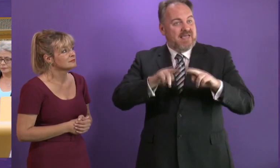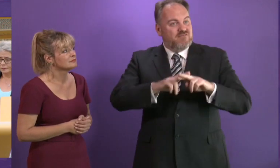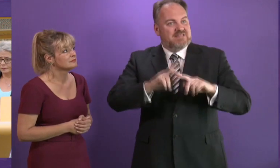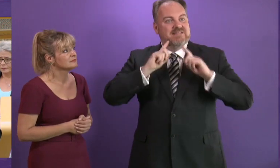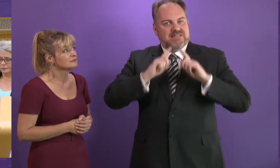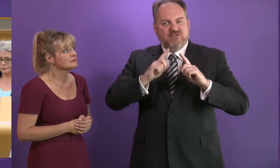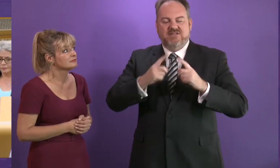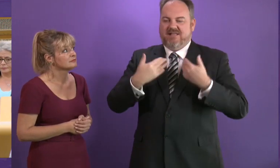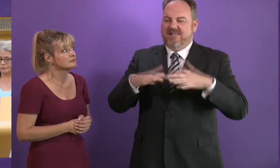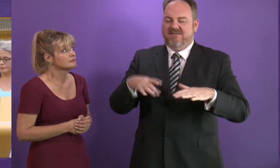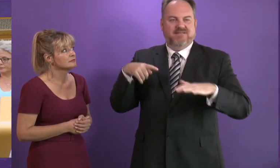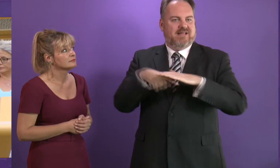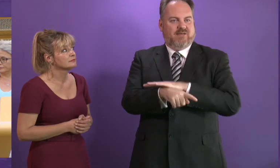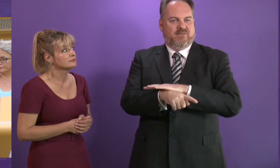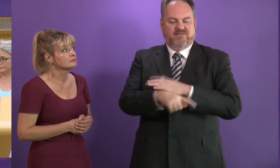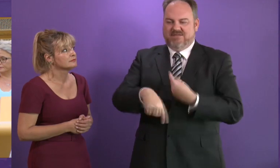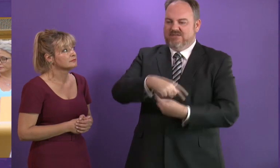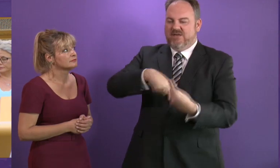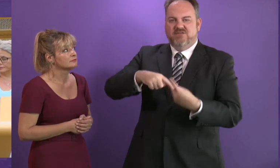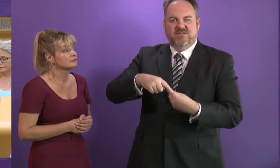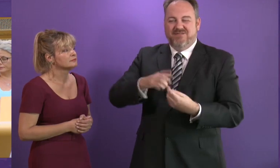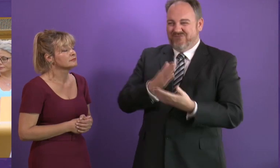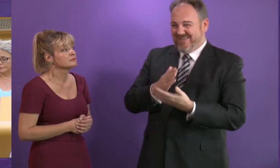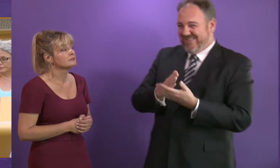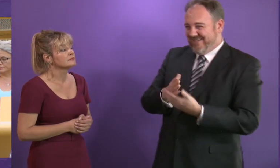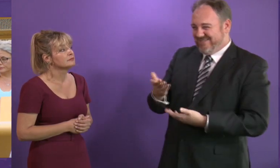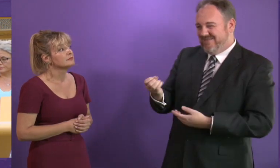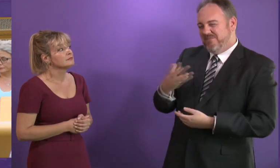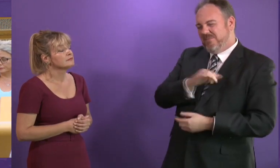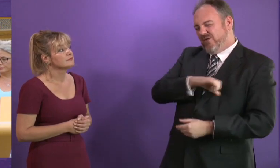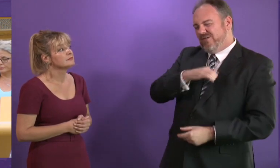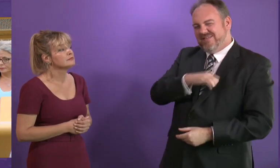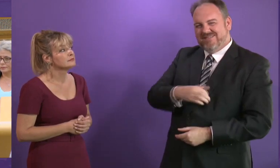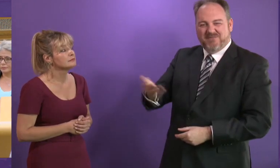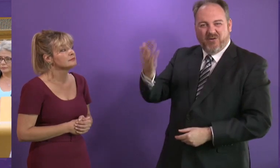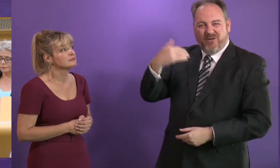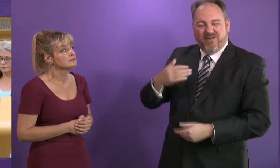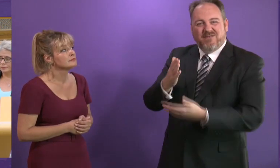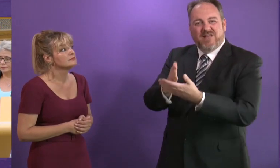Can the First Minister honestly say, looking back at the six long years since the policy